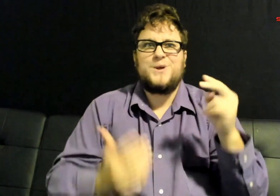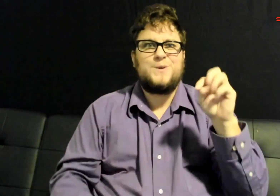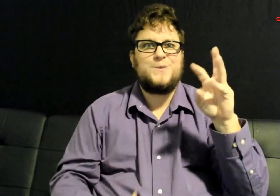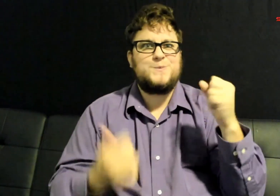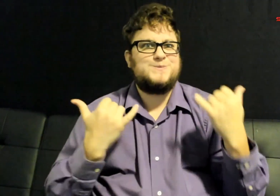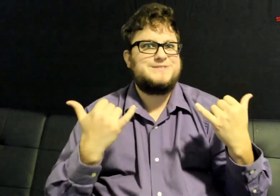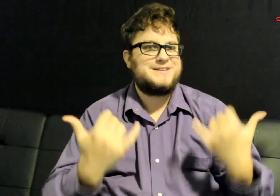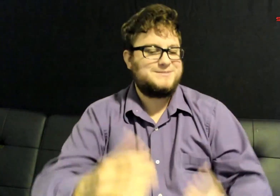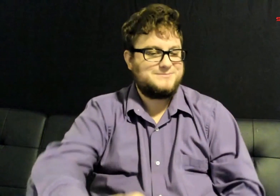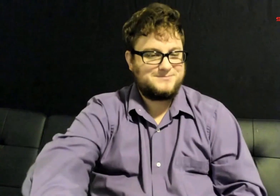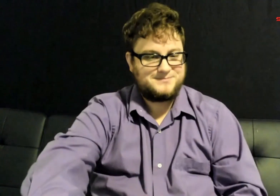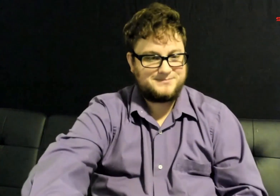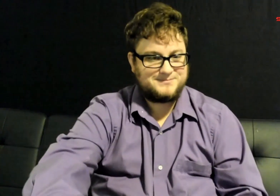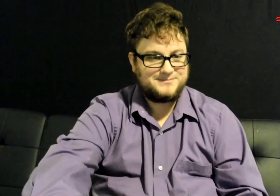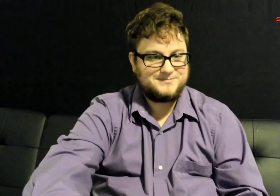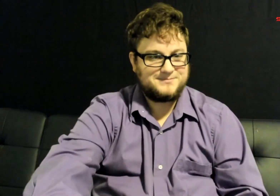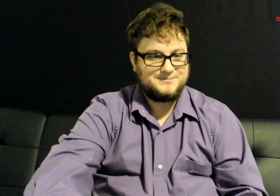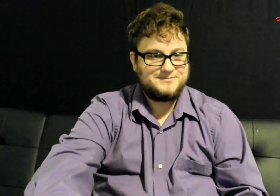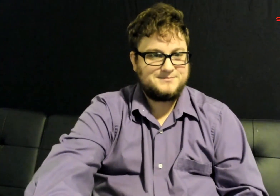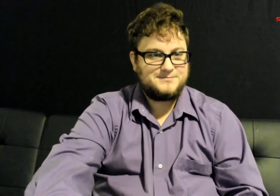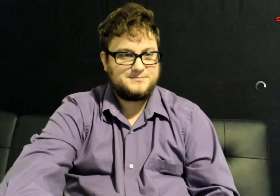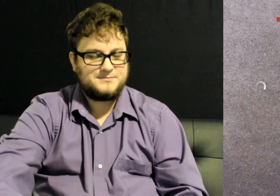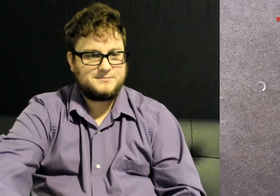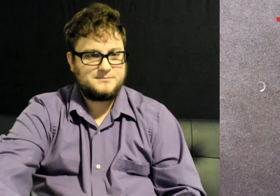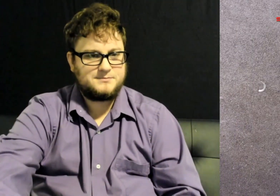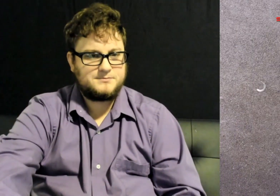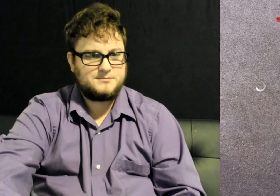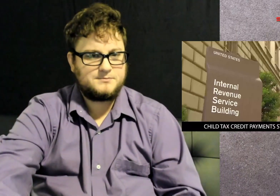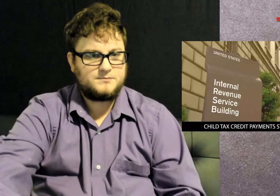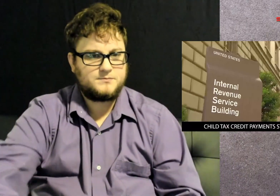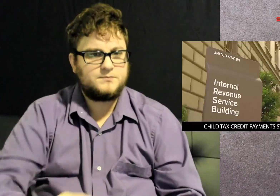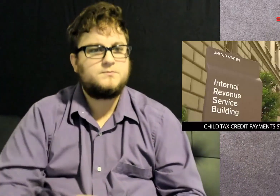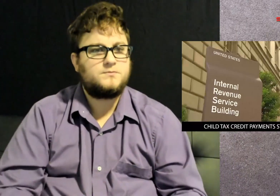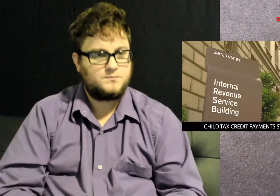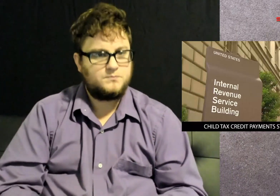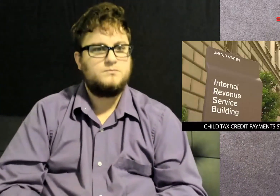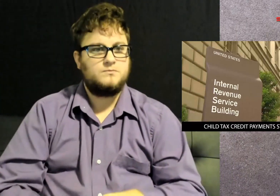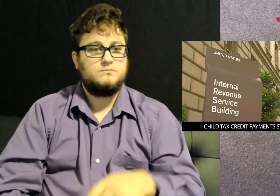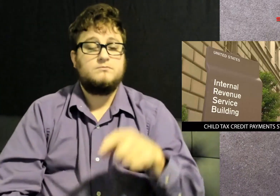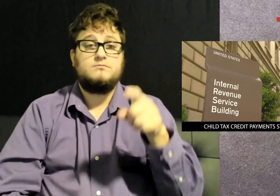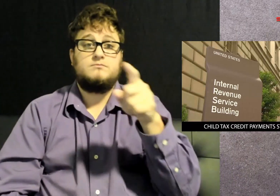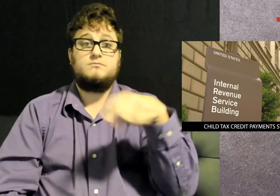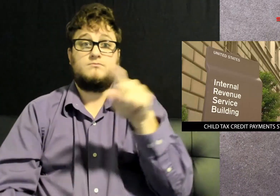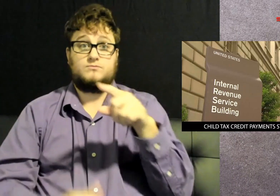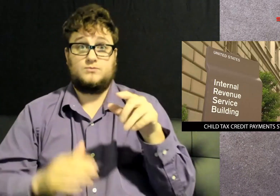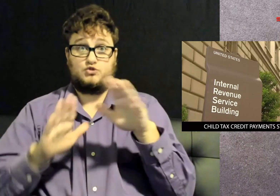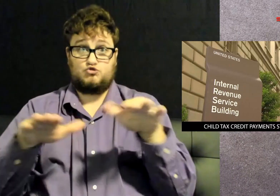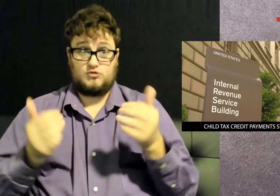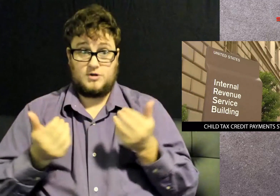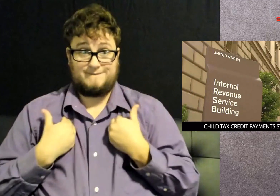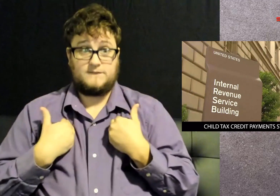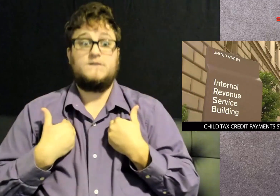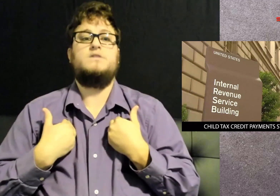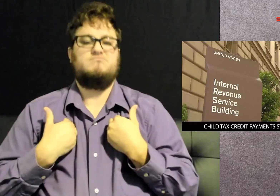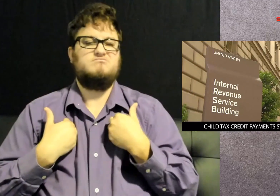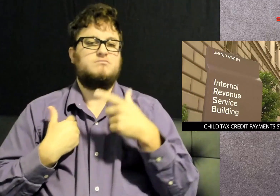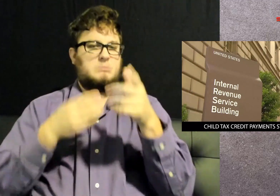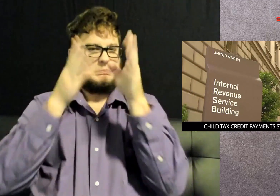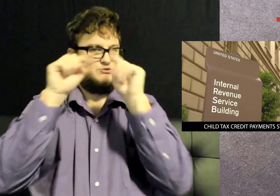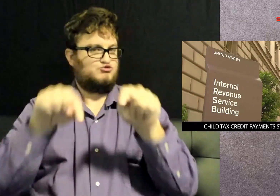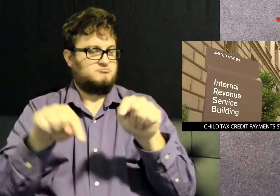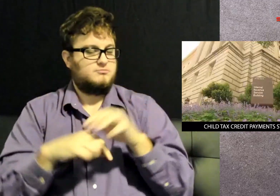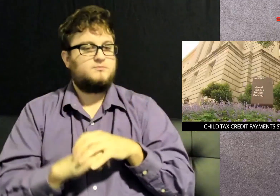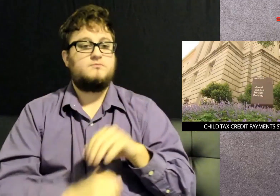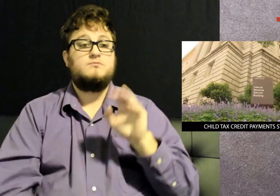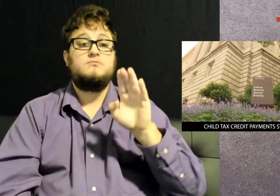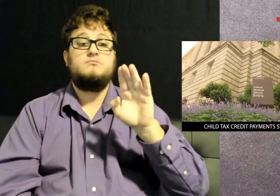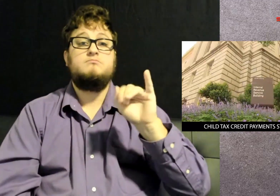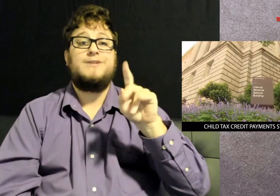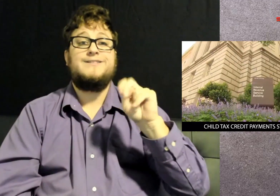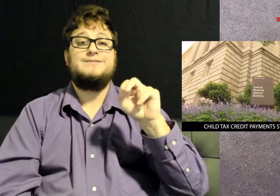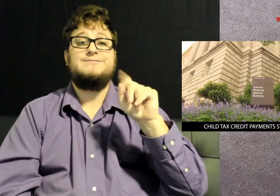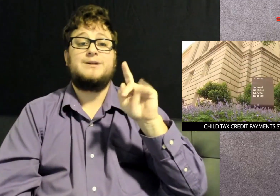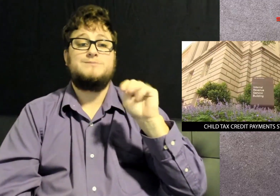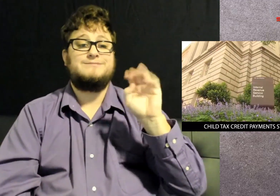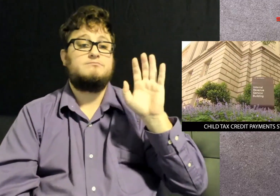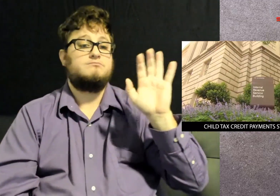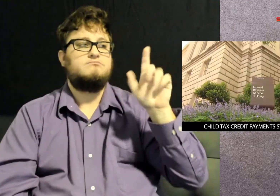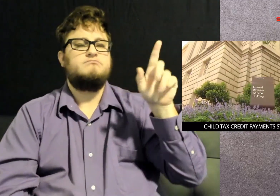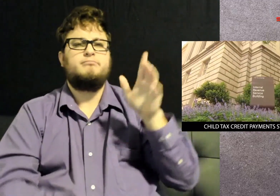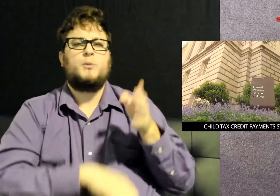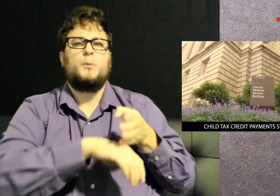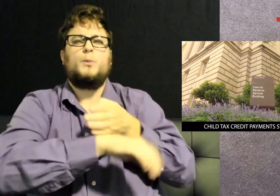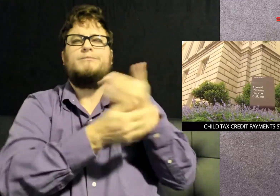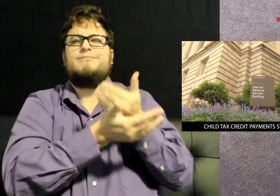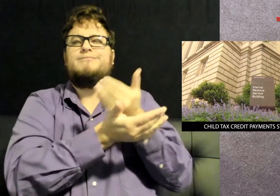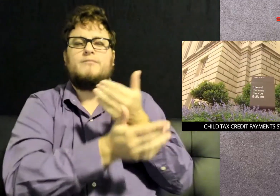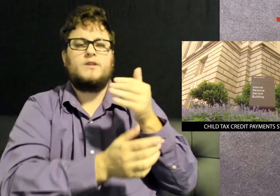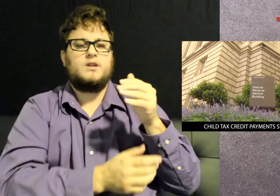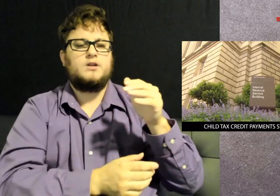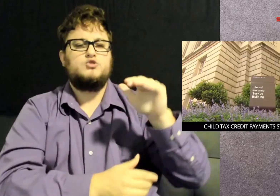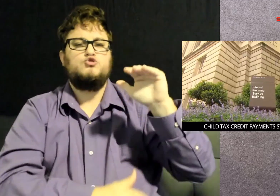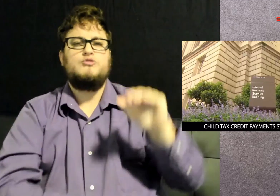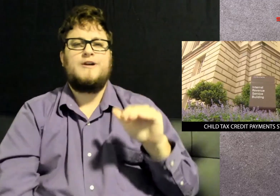the news today if you have children listen up